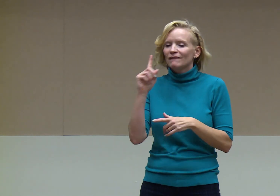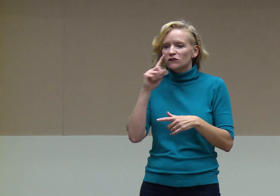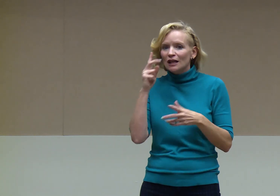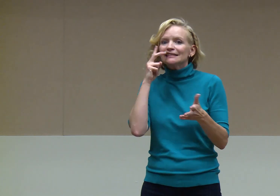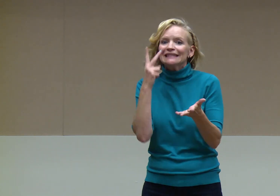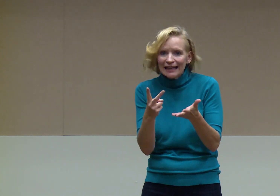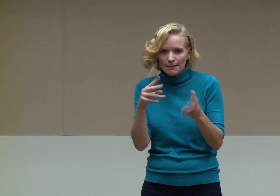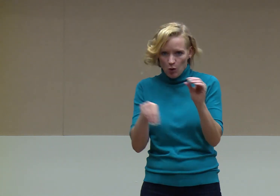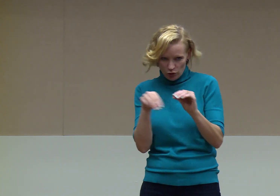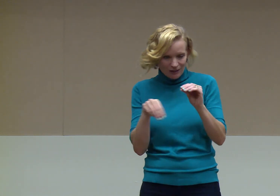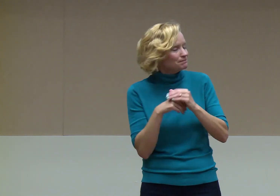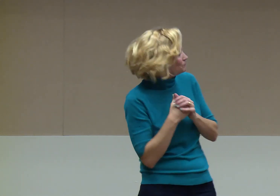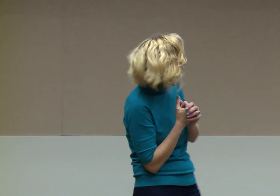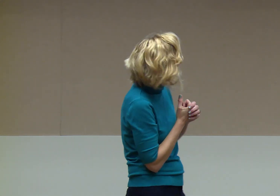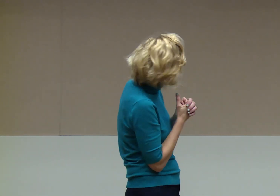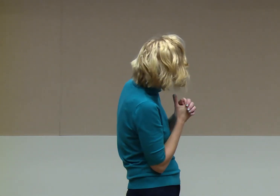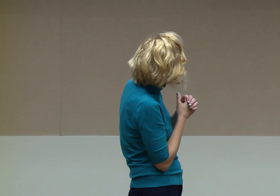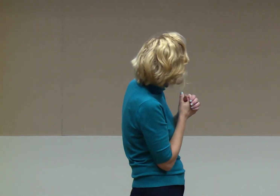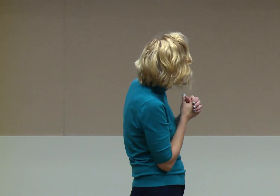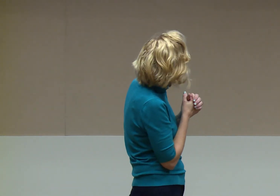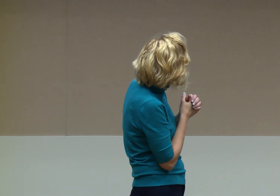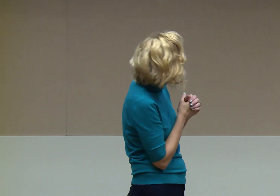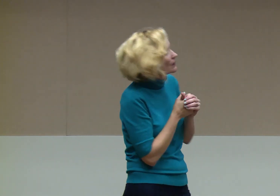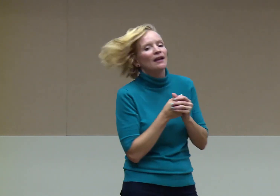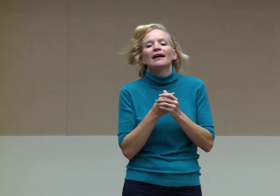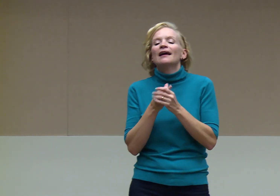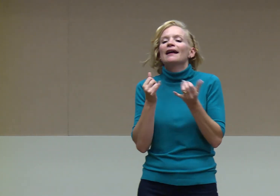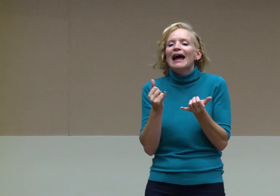It measures the threshold for seeing motion.